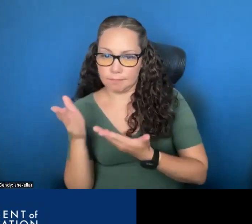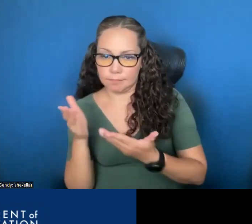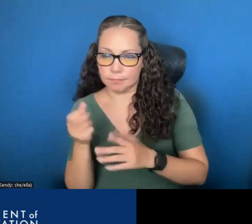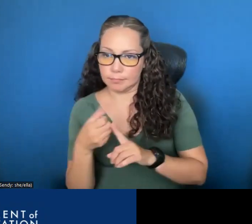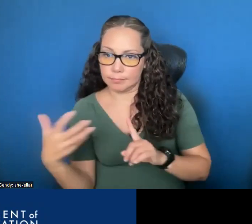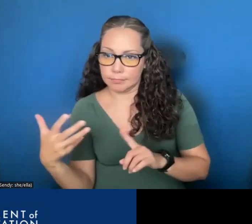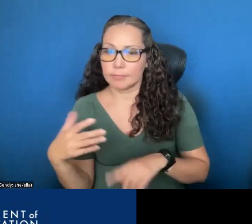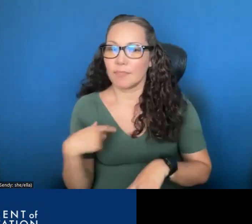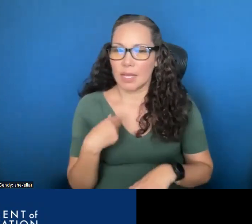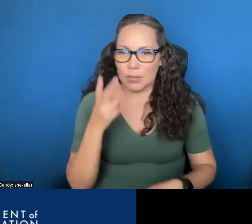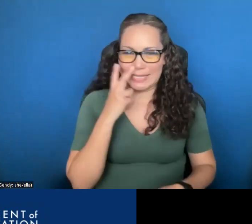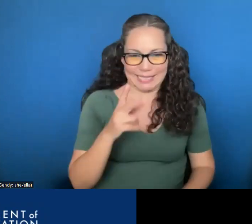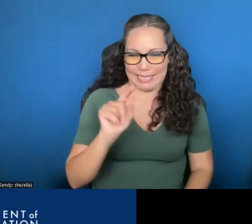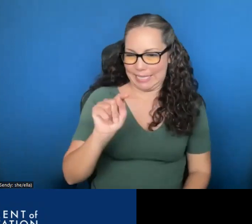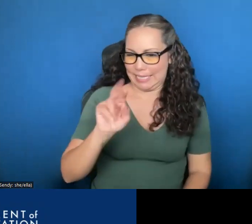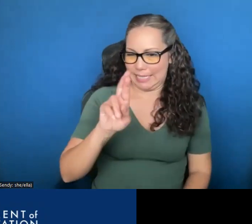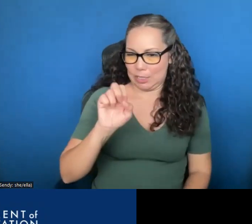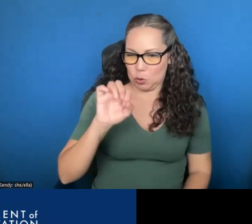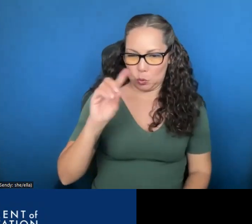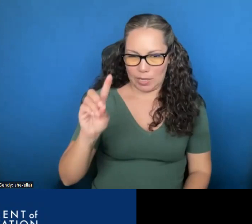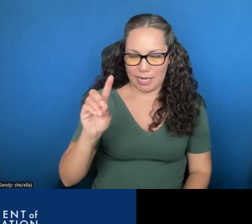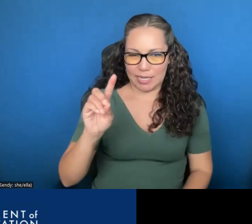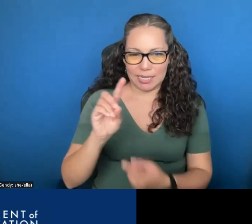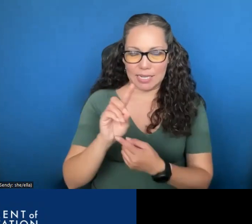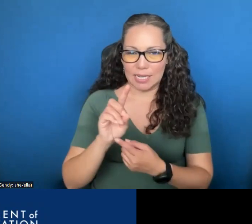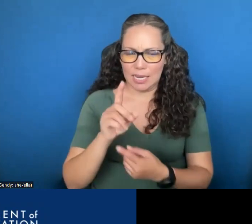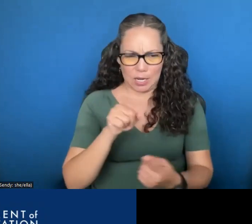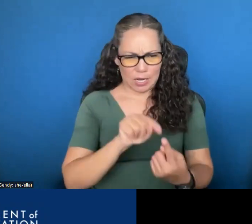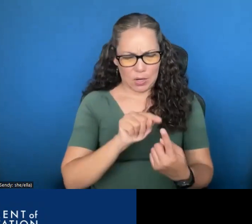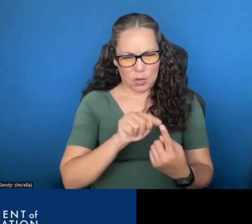that when you look at who the independent living centers are serving I'm going to focus on the age